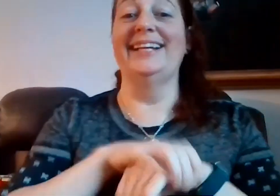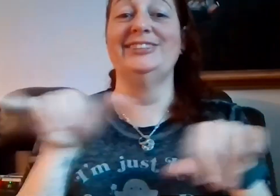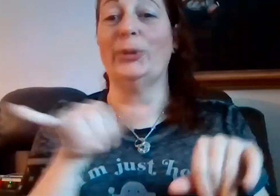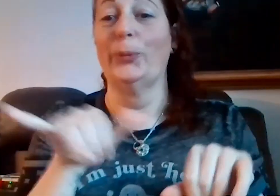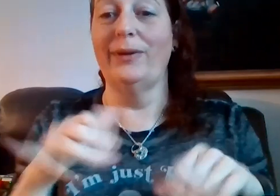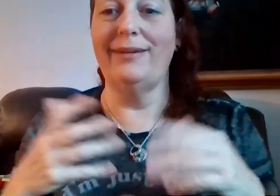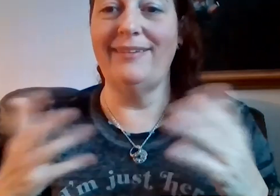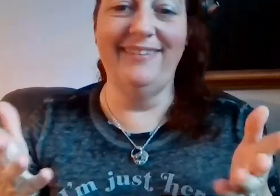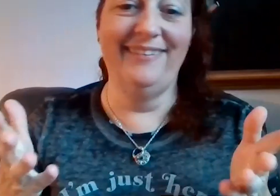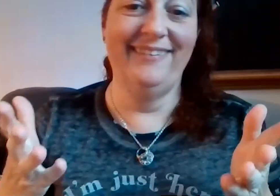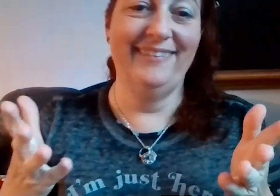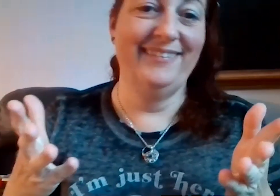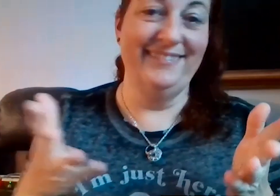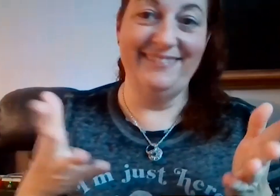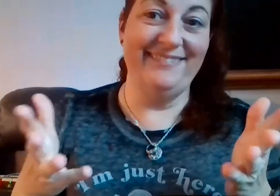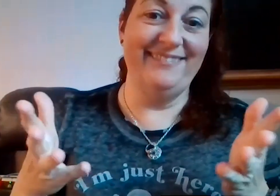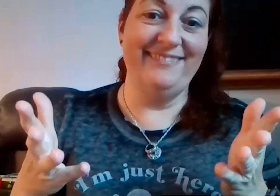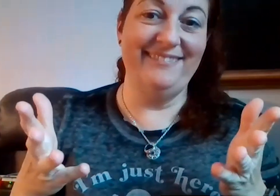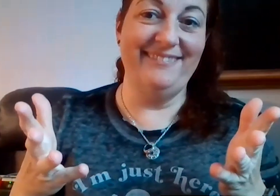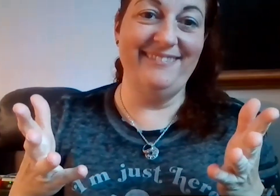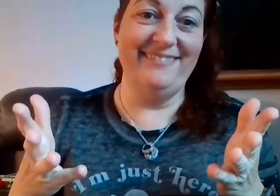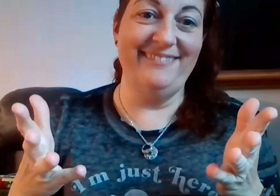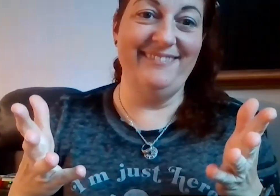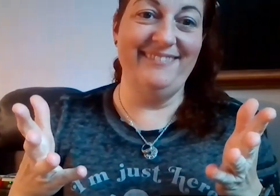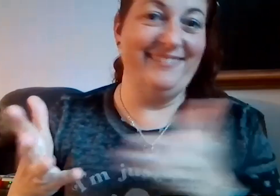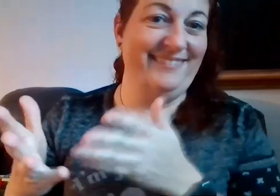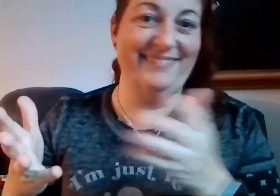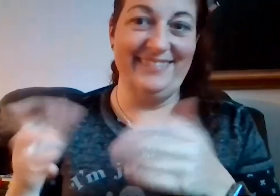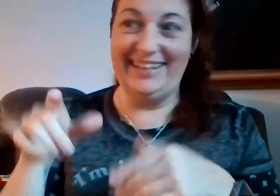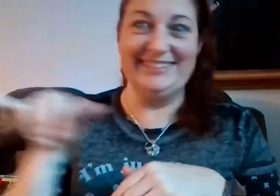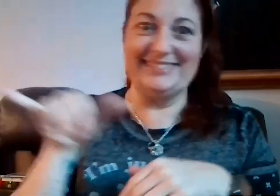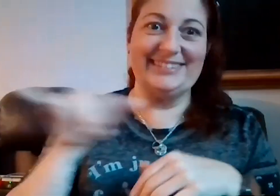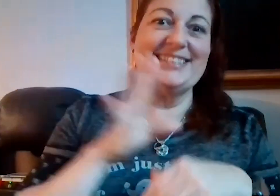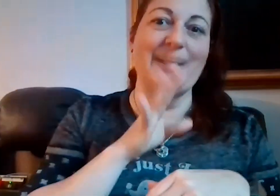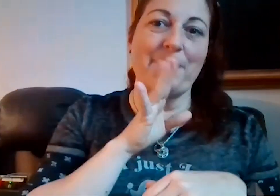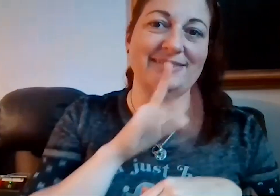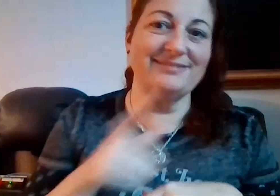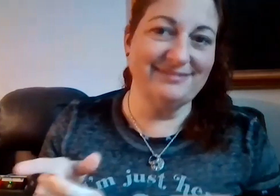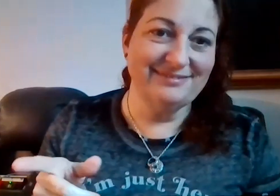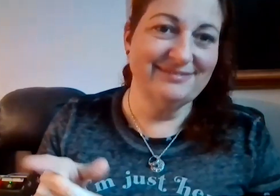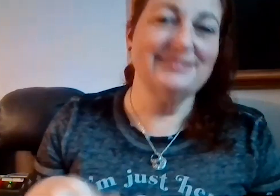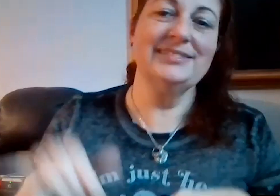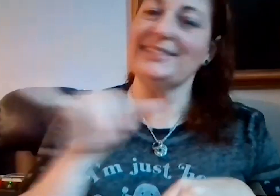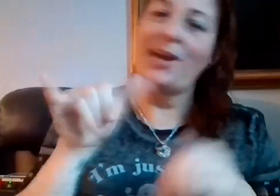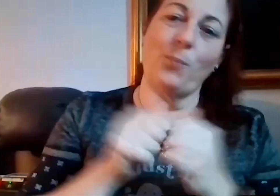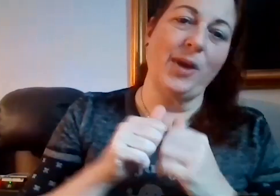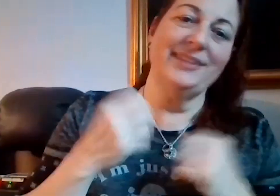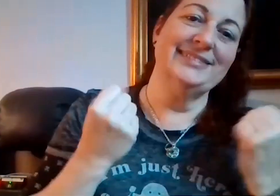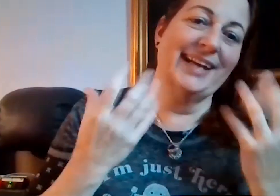and English as well. Like they're able to speak Spanish.